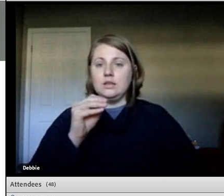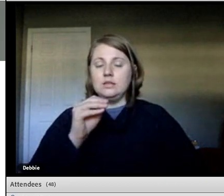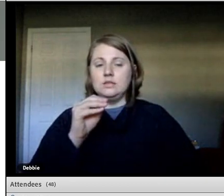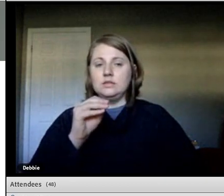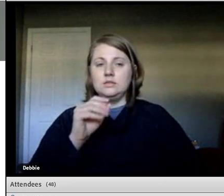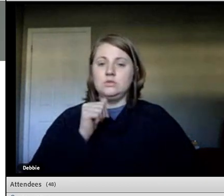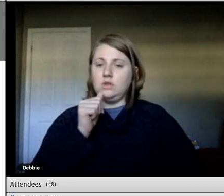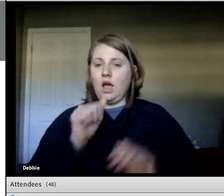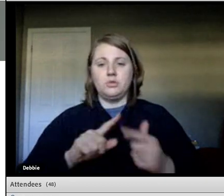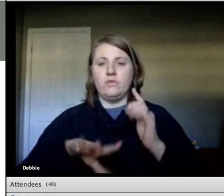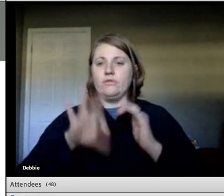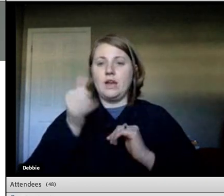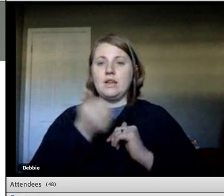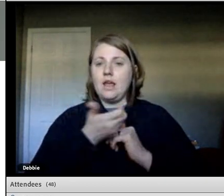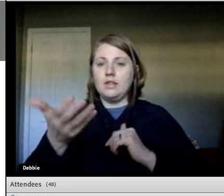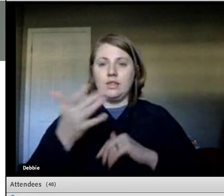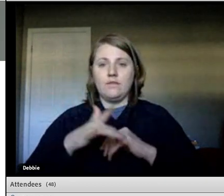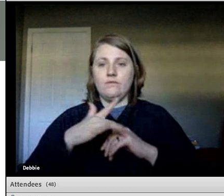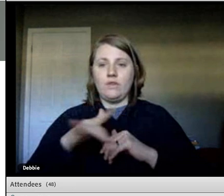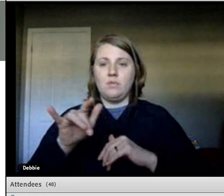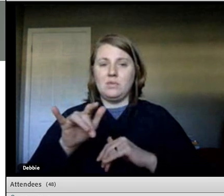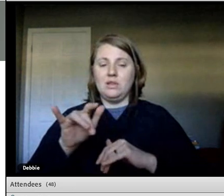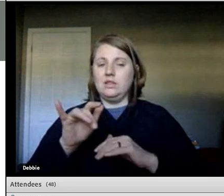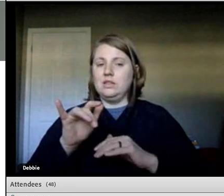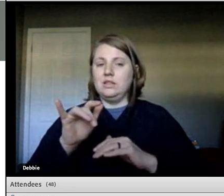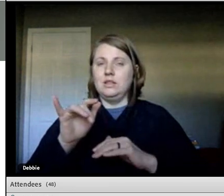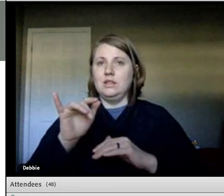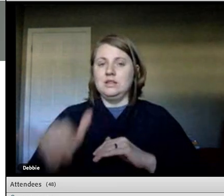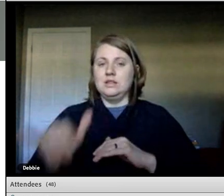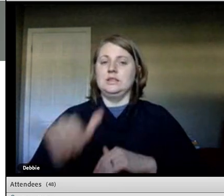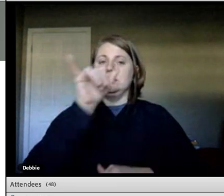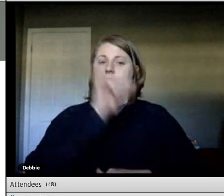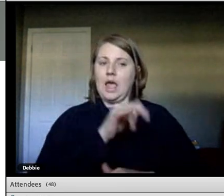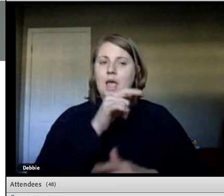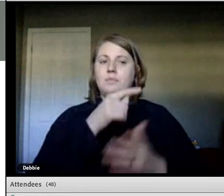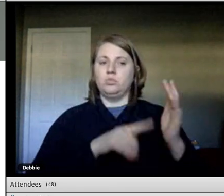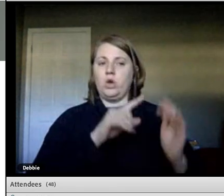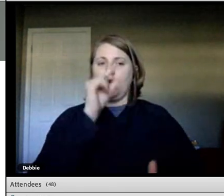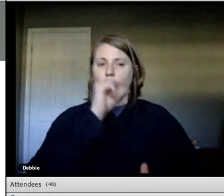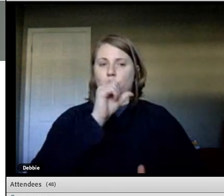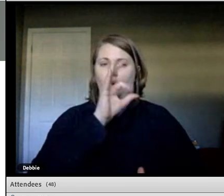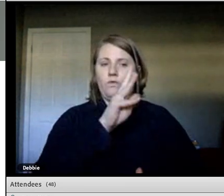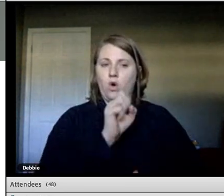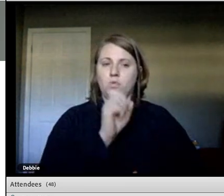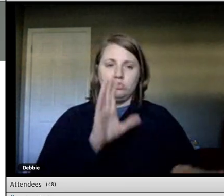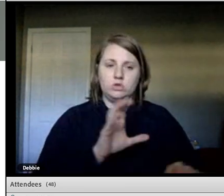that did everything that I wanted Forms to do. Google Translate, if we work on the reference desk,